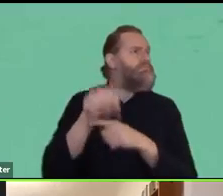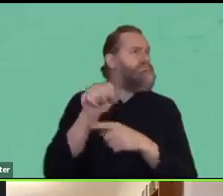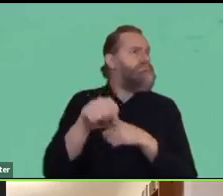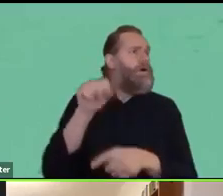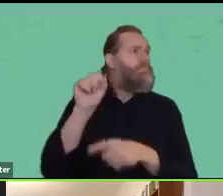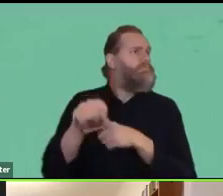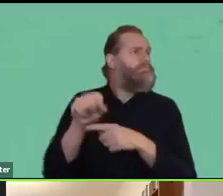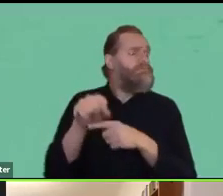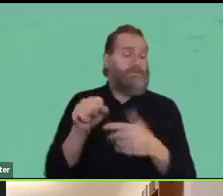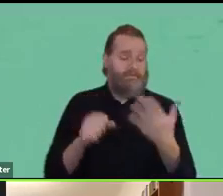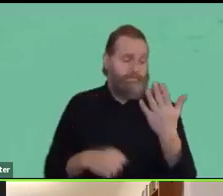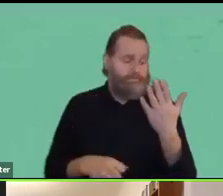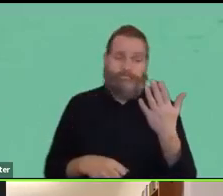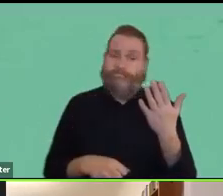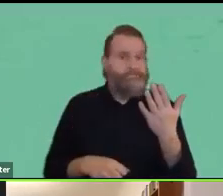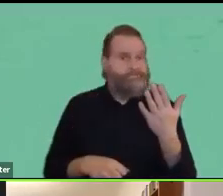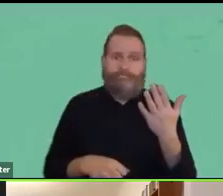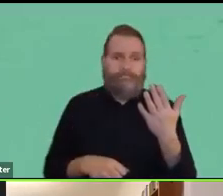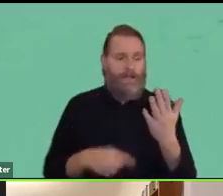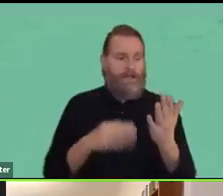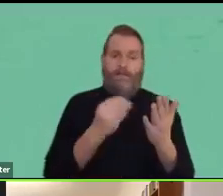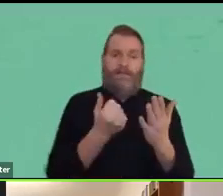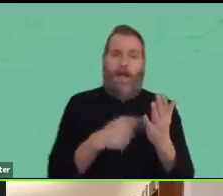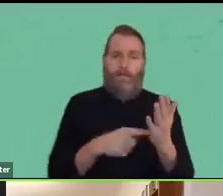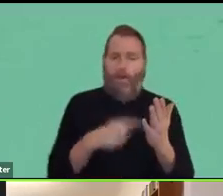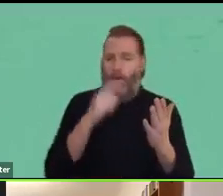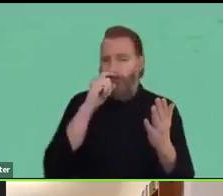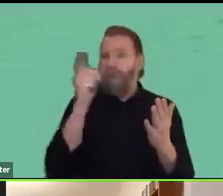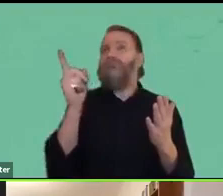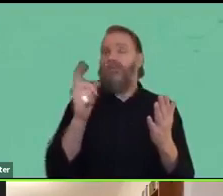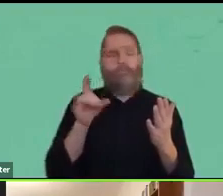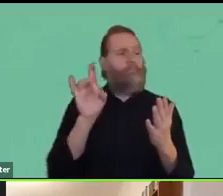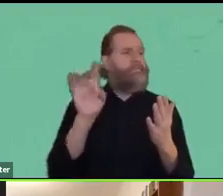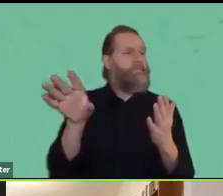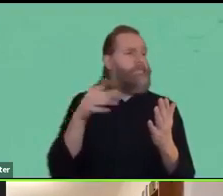some of them have sent really snotty letters back some of them have essentially told us